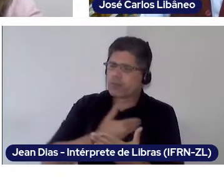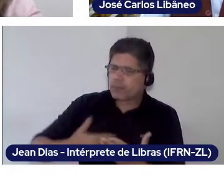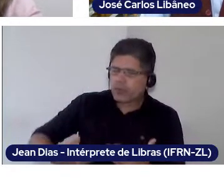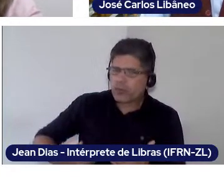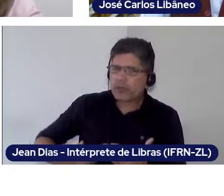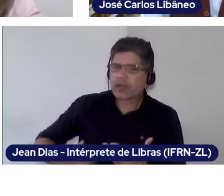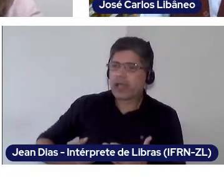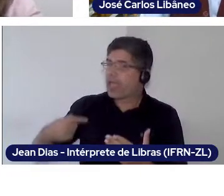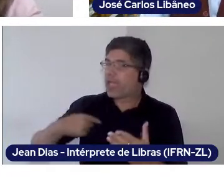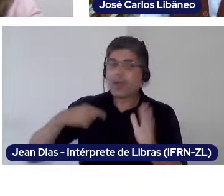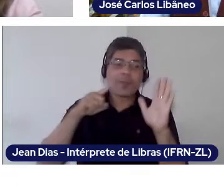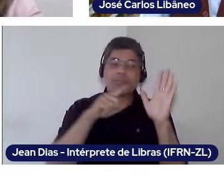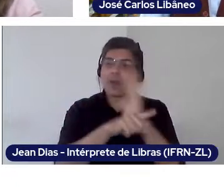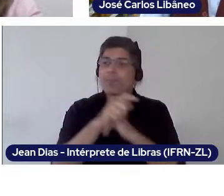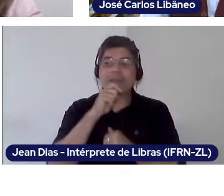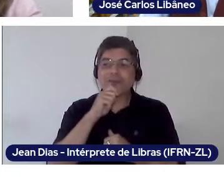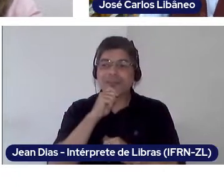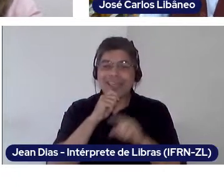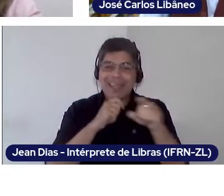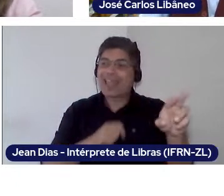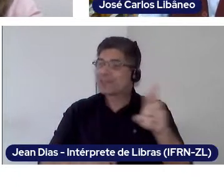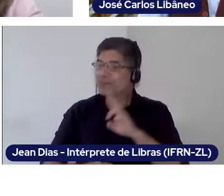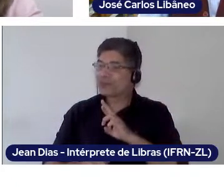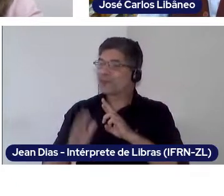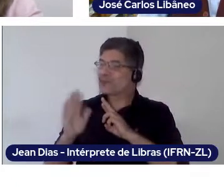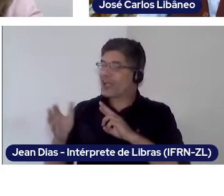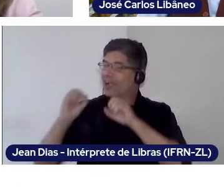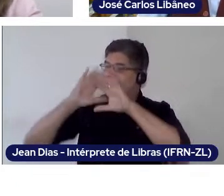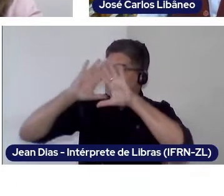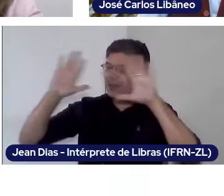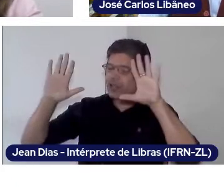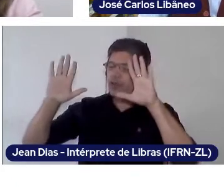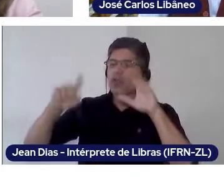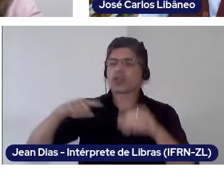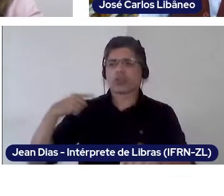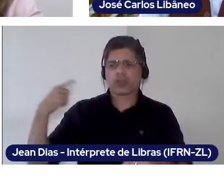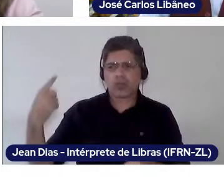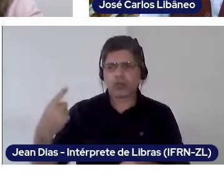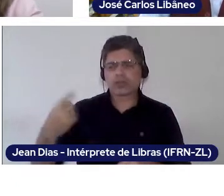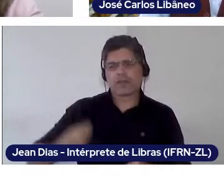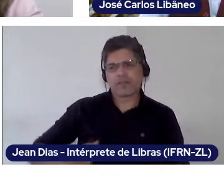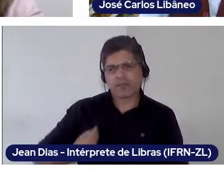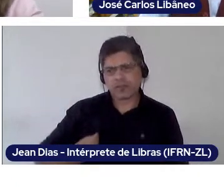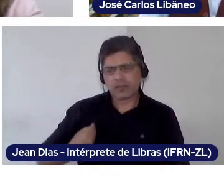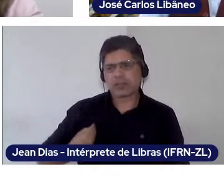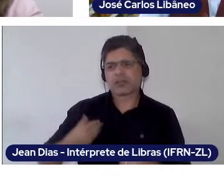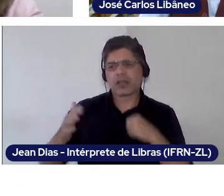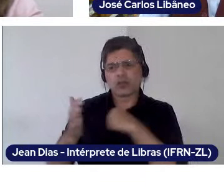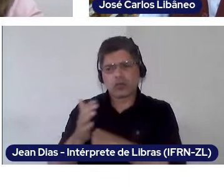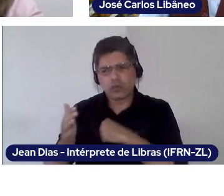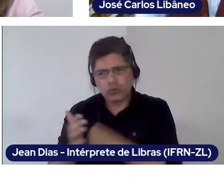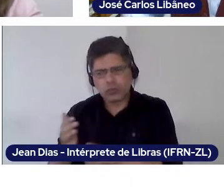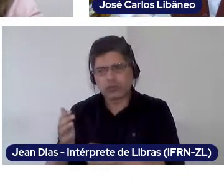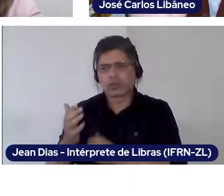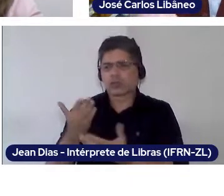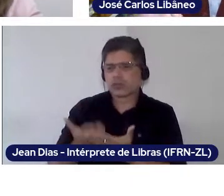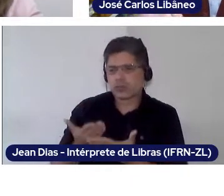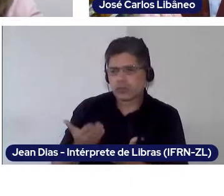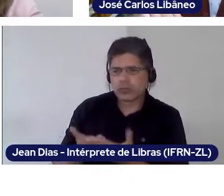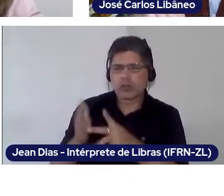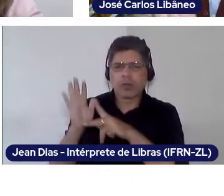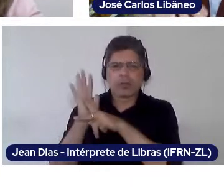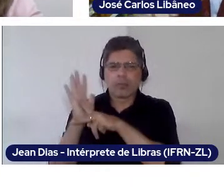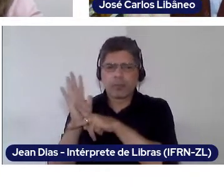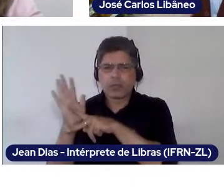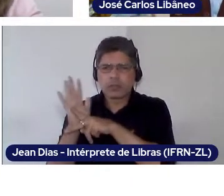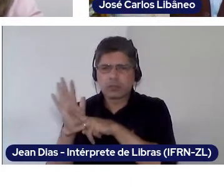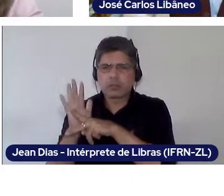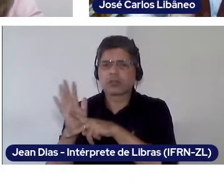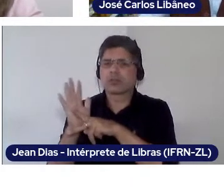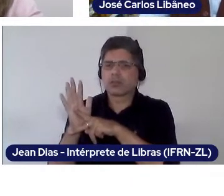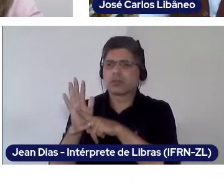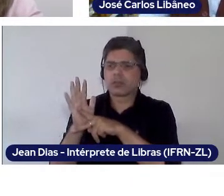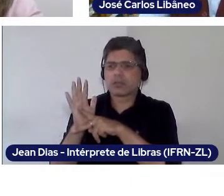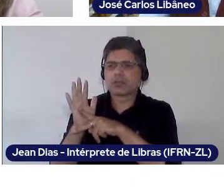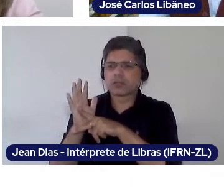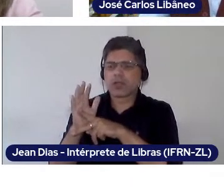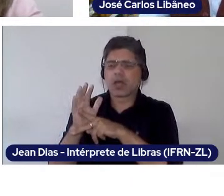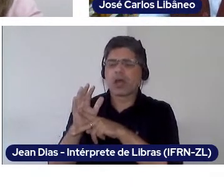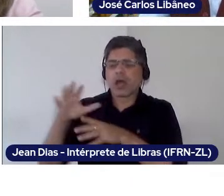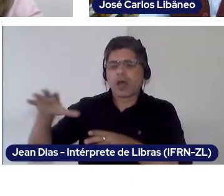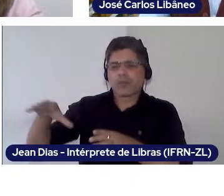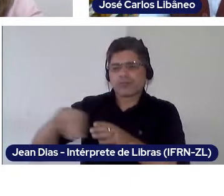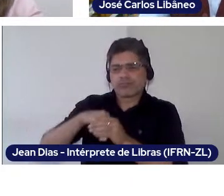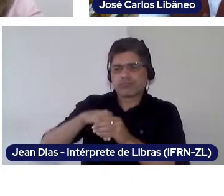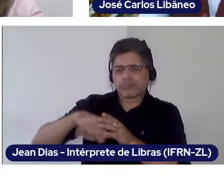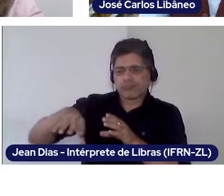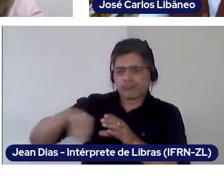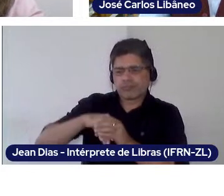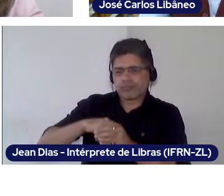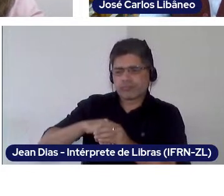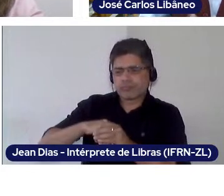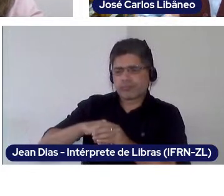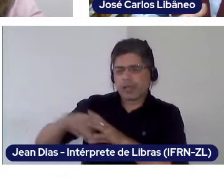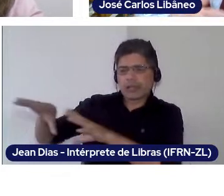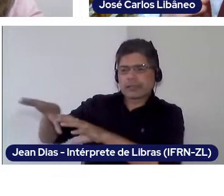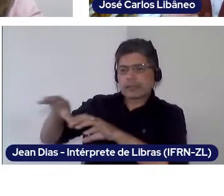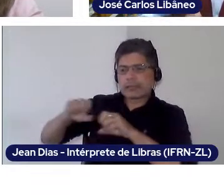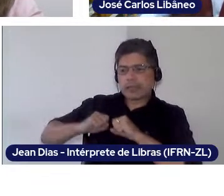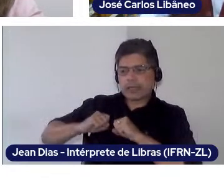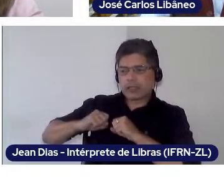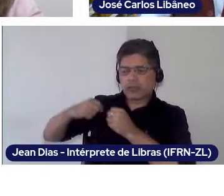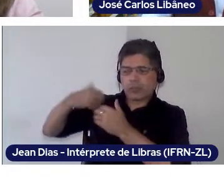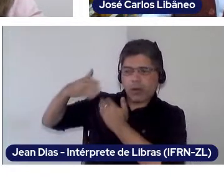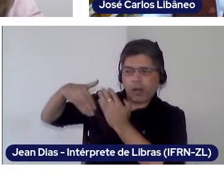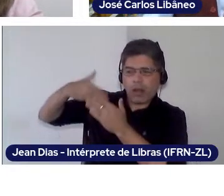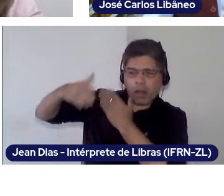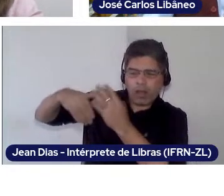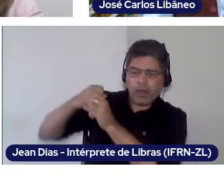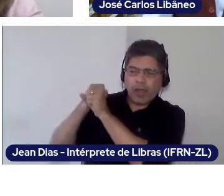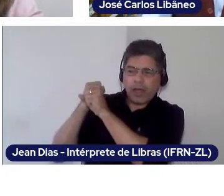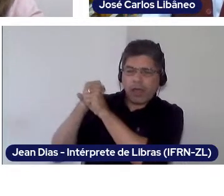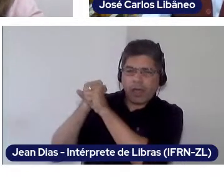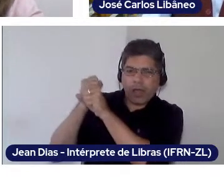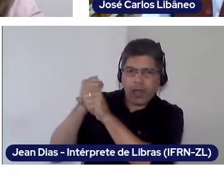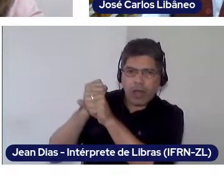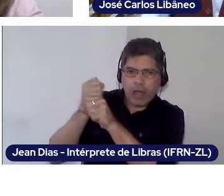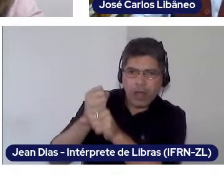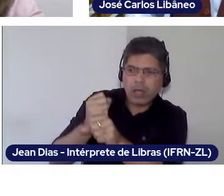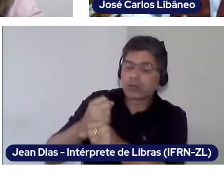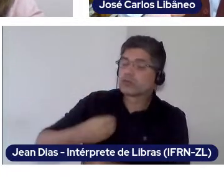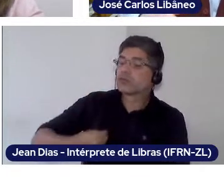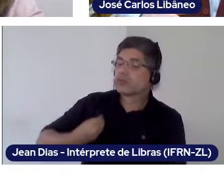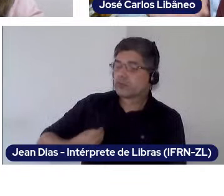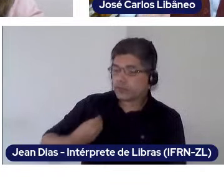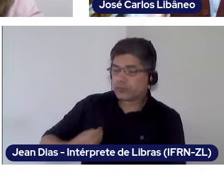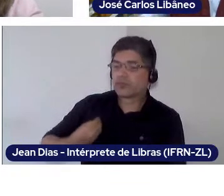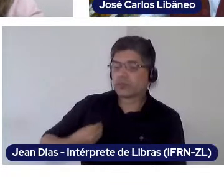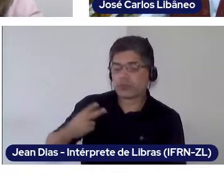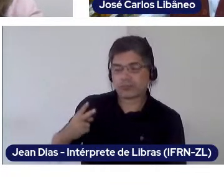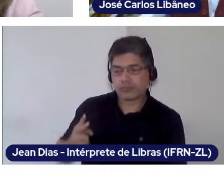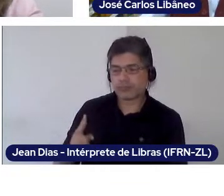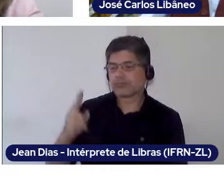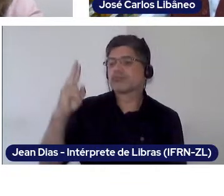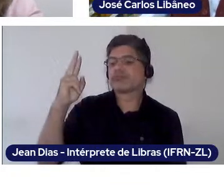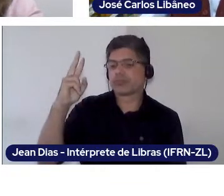Because our life, our studies, our researches, they are all impregnated from our life story, our personal trajectories, our experiences.